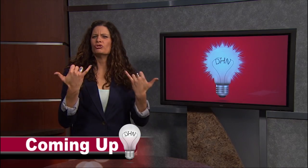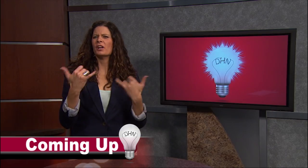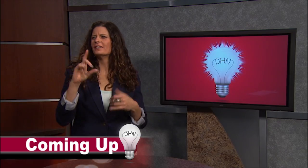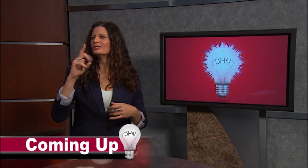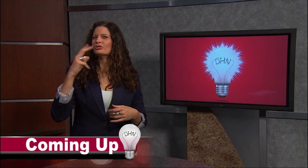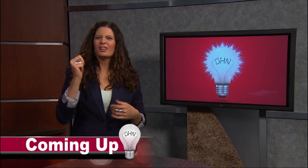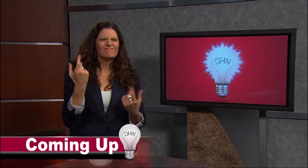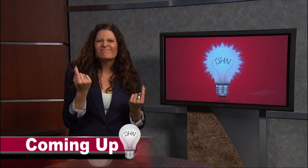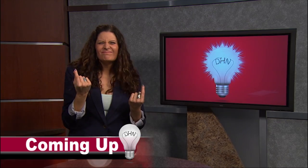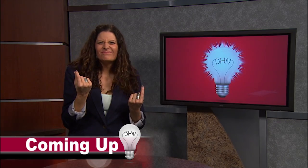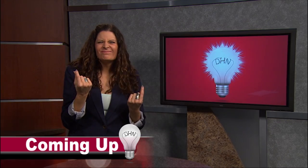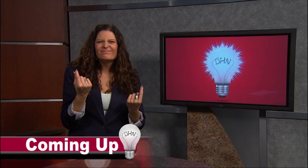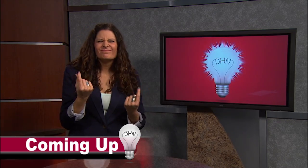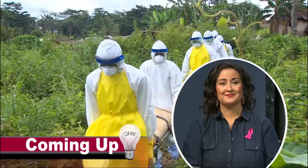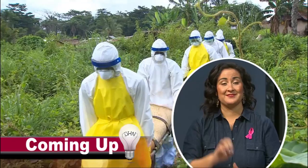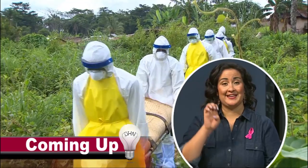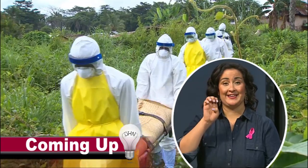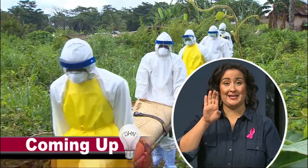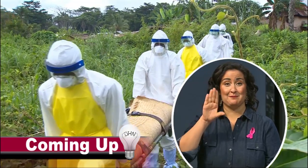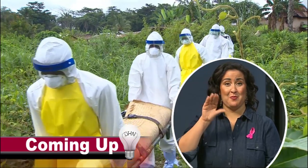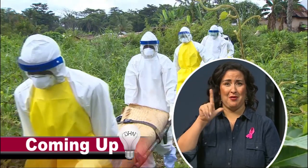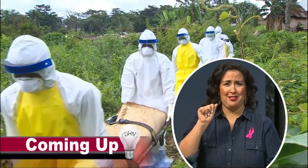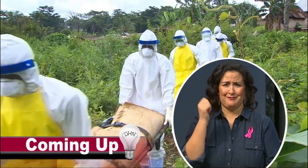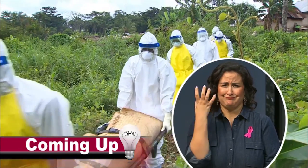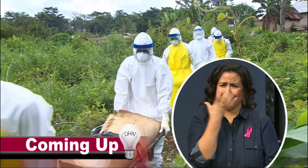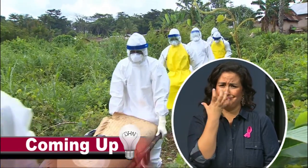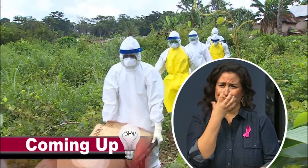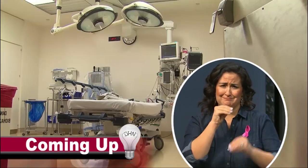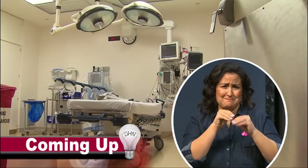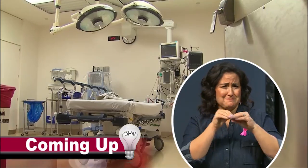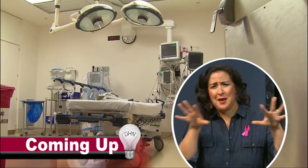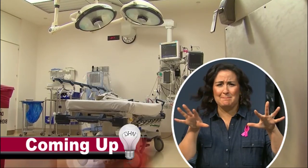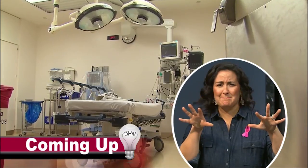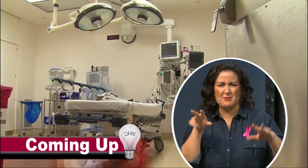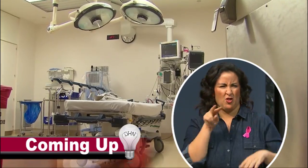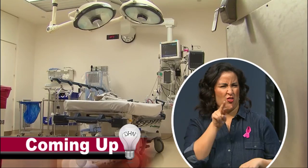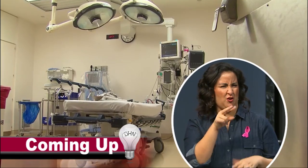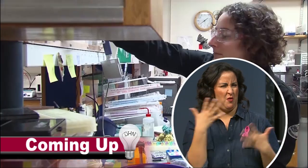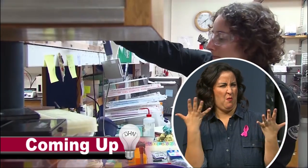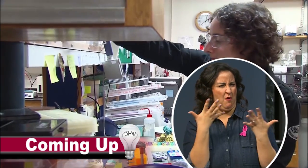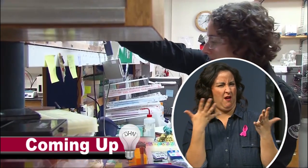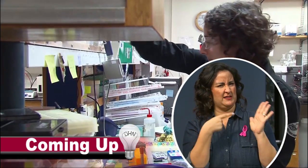Coming up on DHN... Find out what the symptoms are for Ebola and